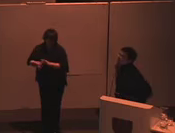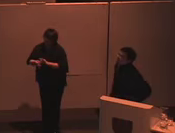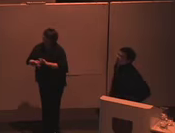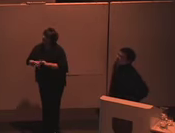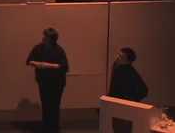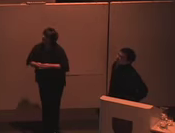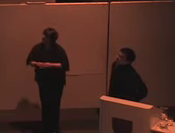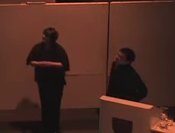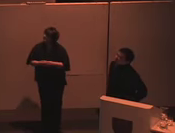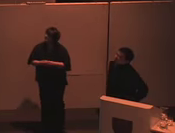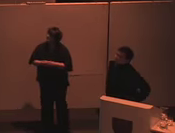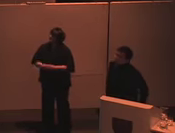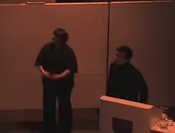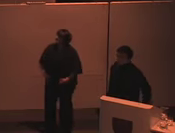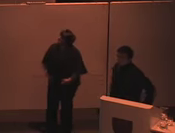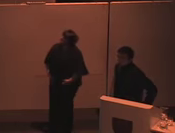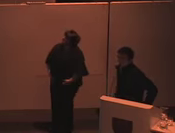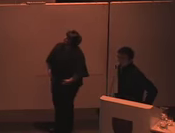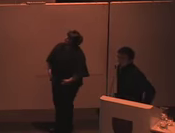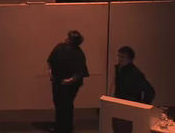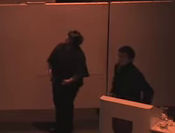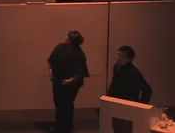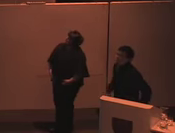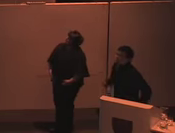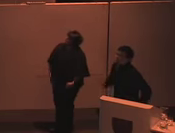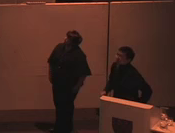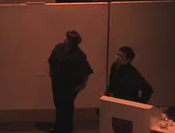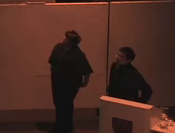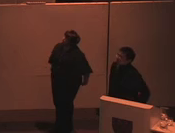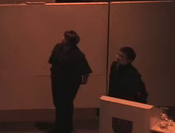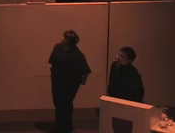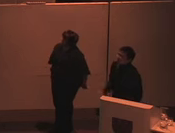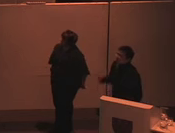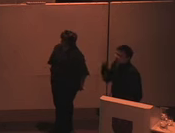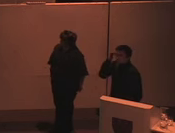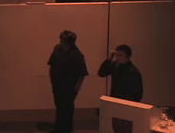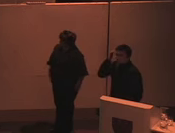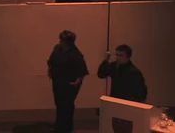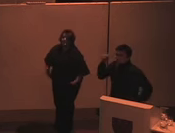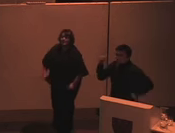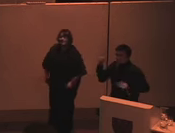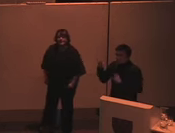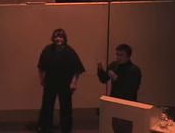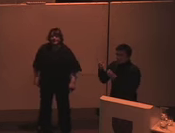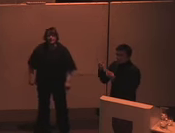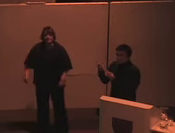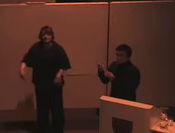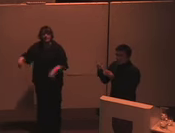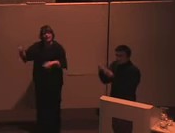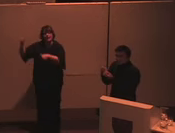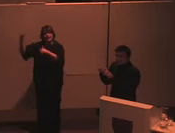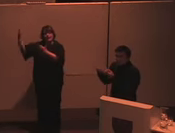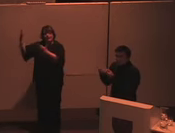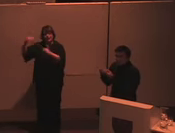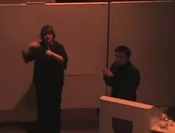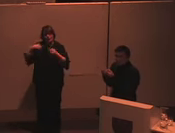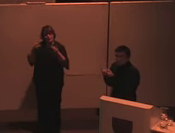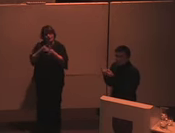And here, I can say a little bit conceptual things. I was talking about the small pieces, relationships